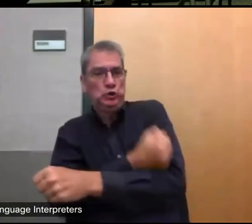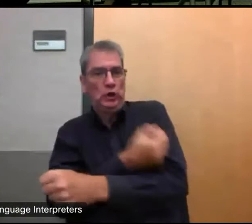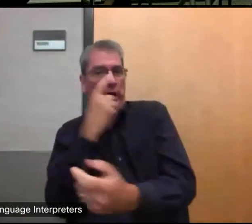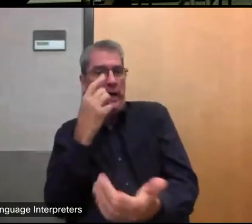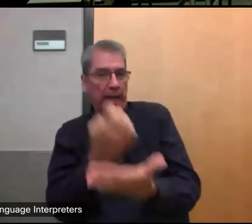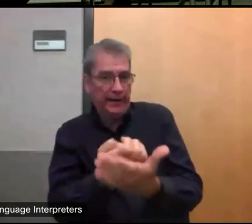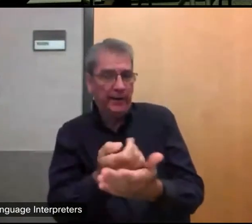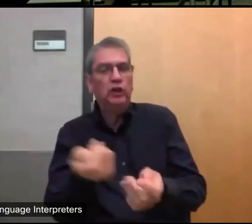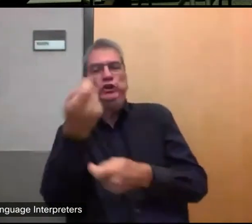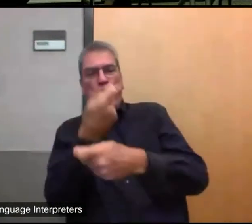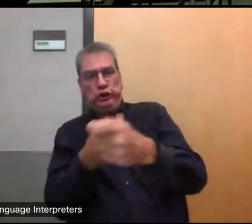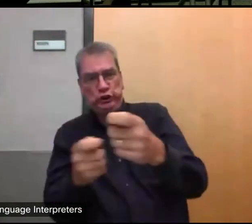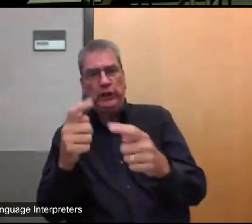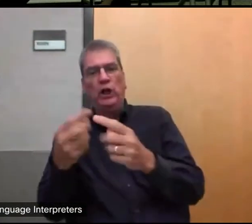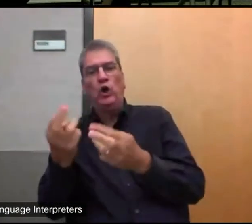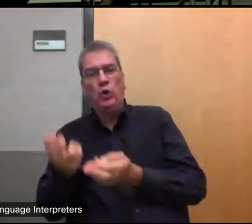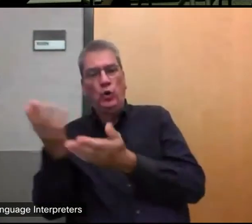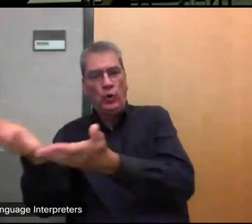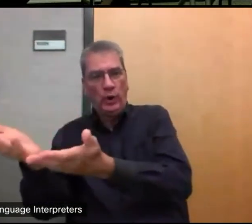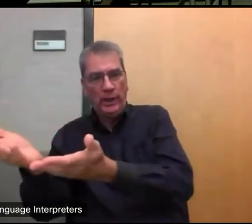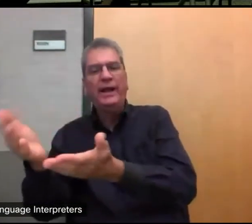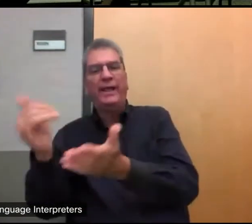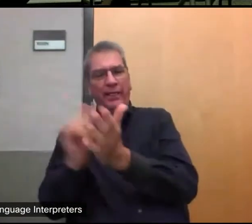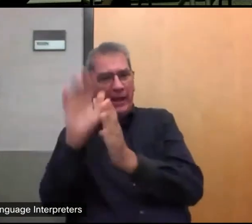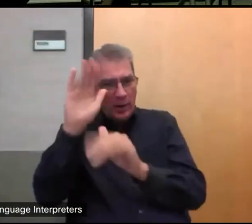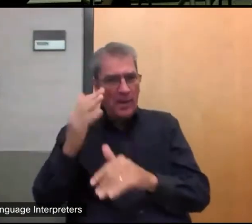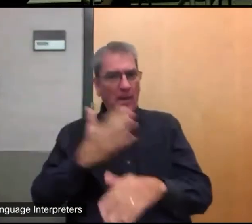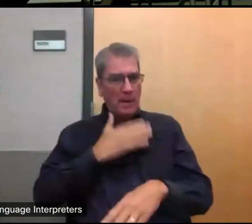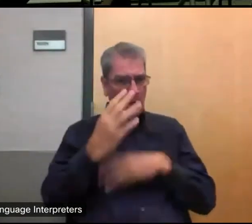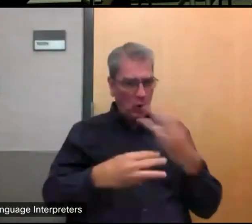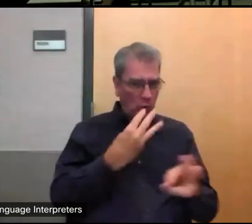recommendations and that's like, expected in my world, but that's not expected in everybody's